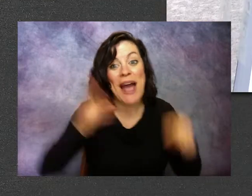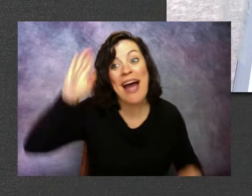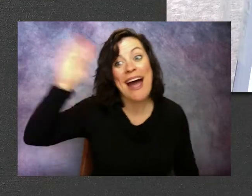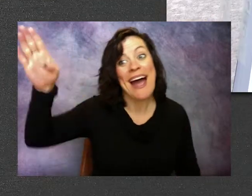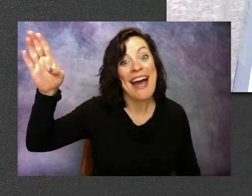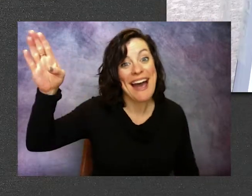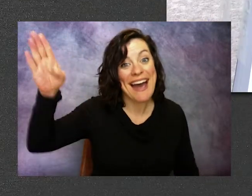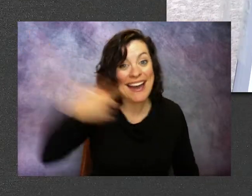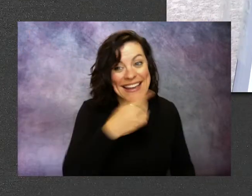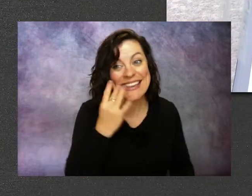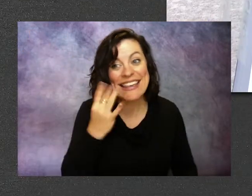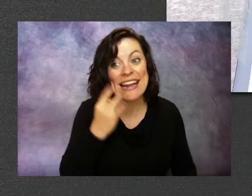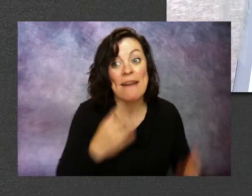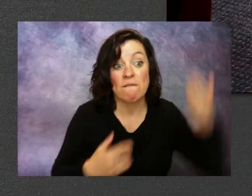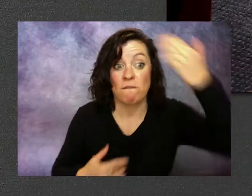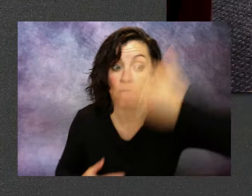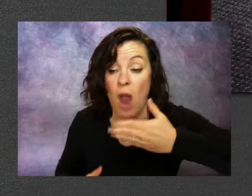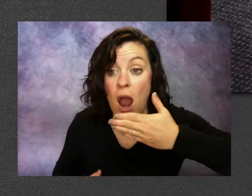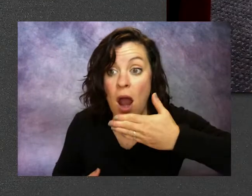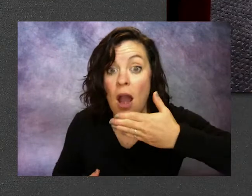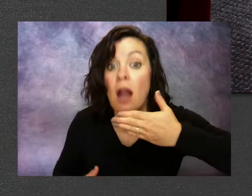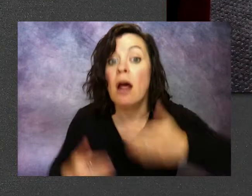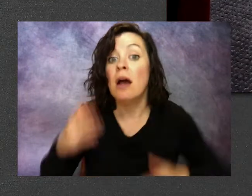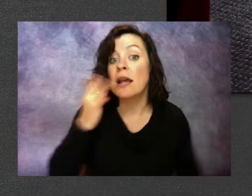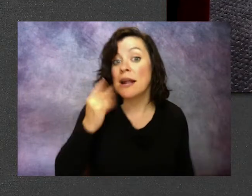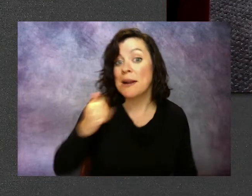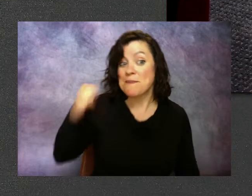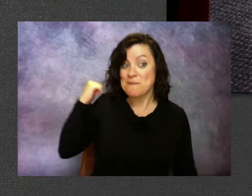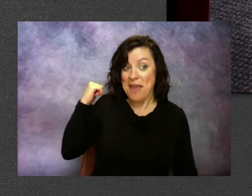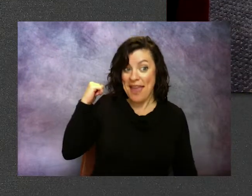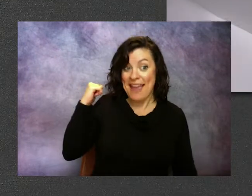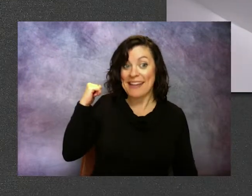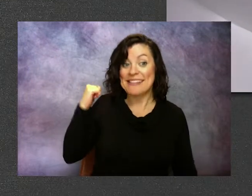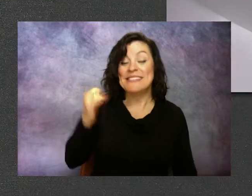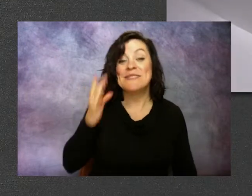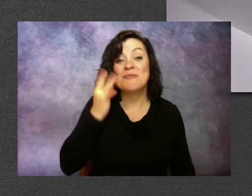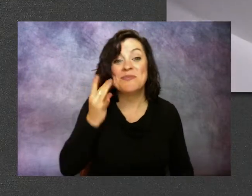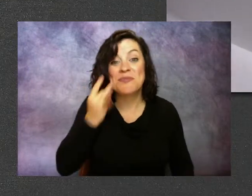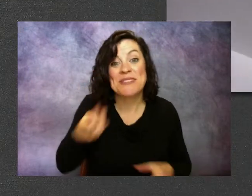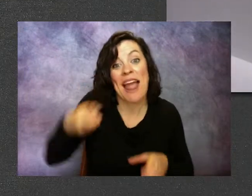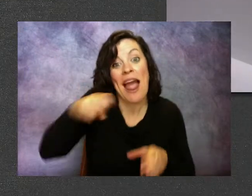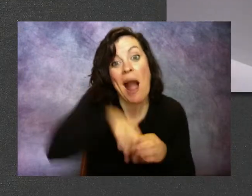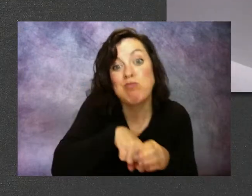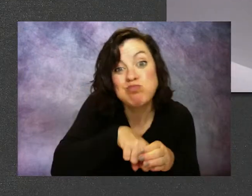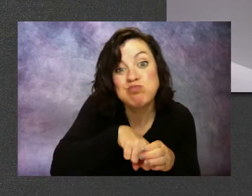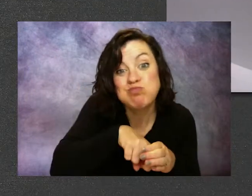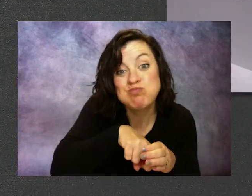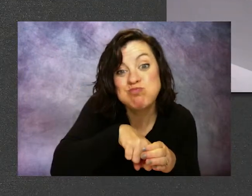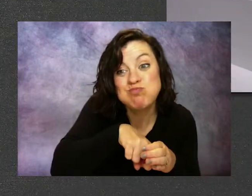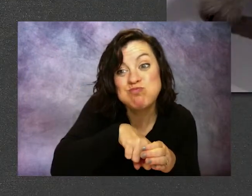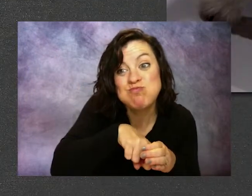Kitty from the front. Kitty from the back. Kitty, in.